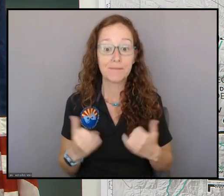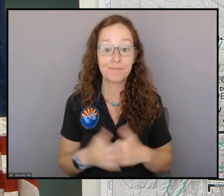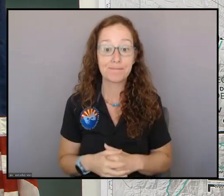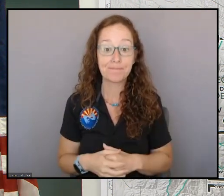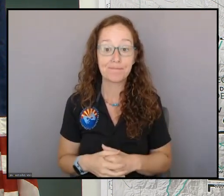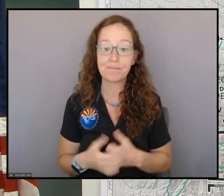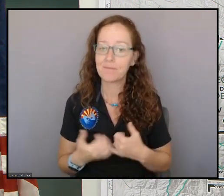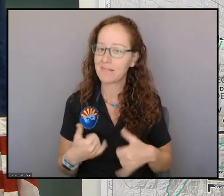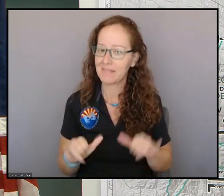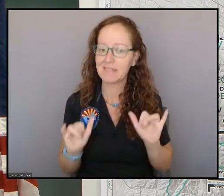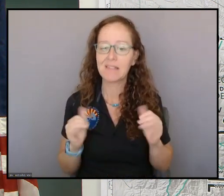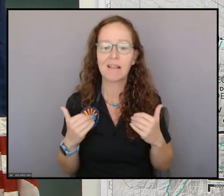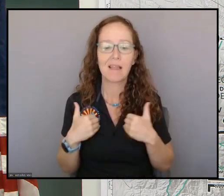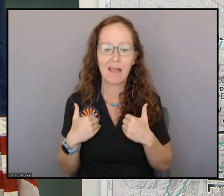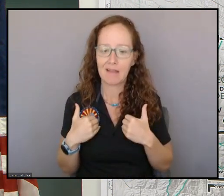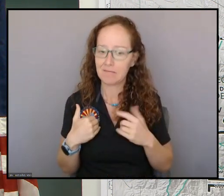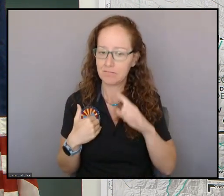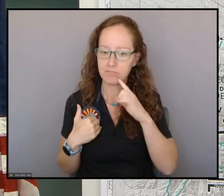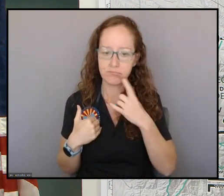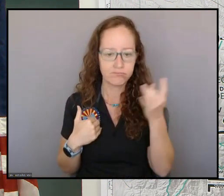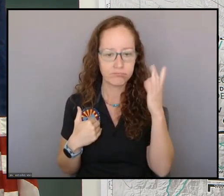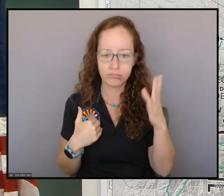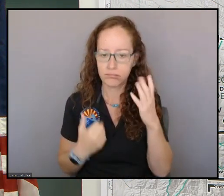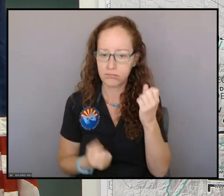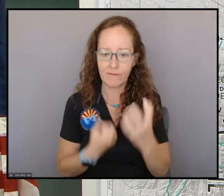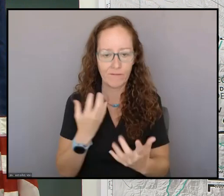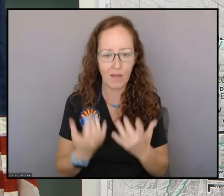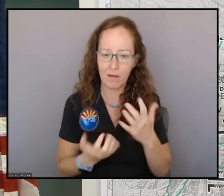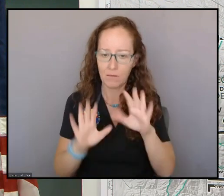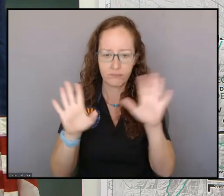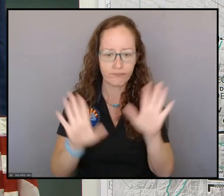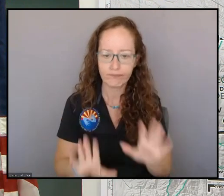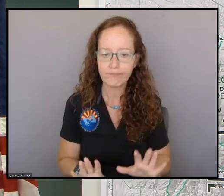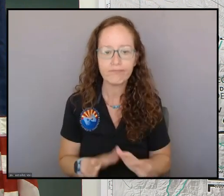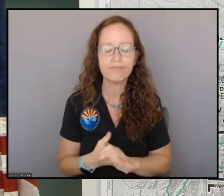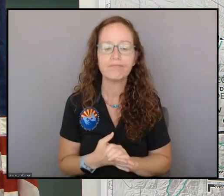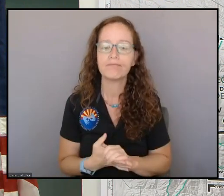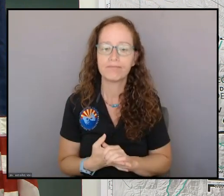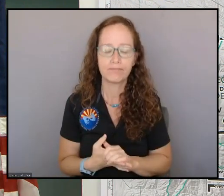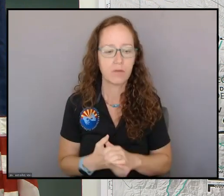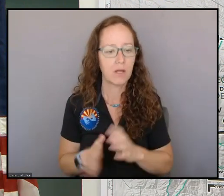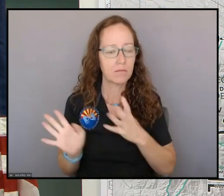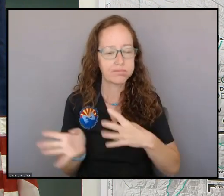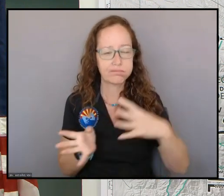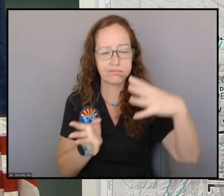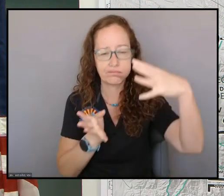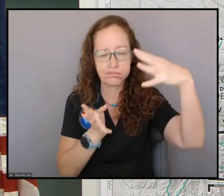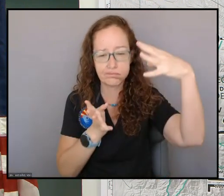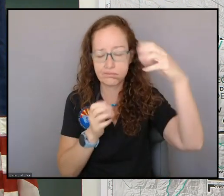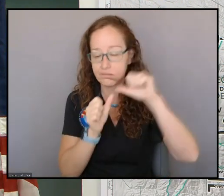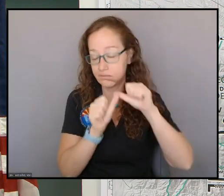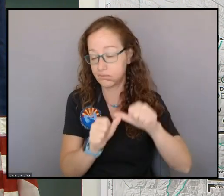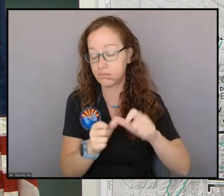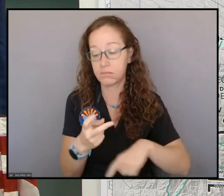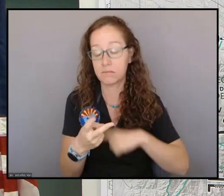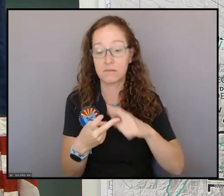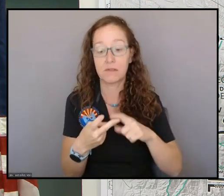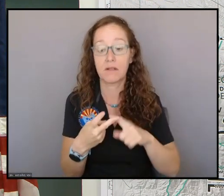critical fire weather. We continue to have high winds and low relative humidities. Those did come up a little bit